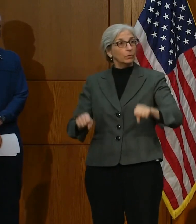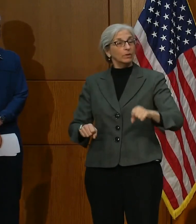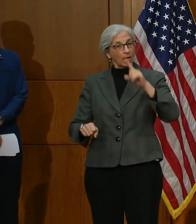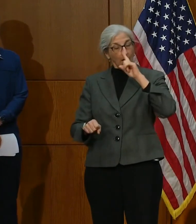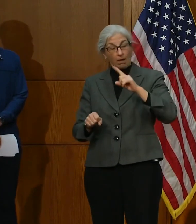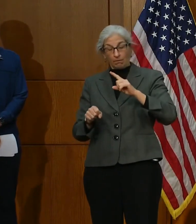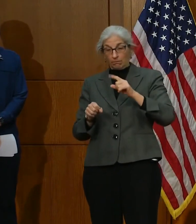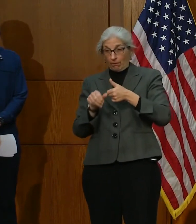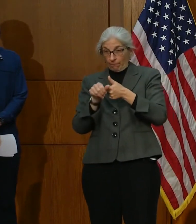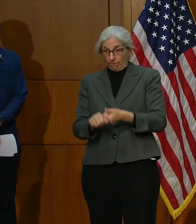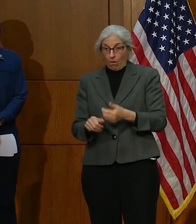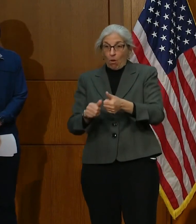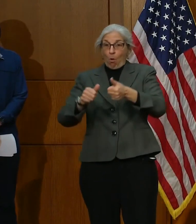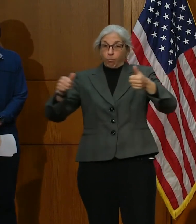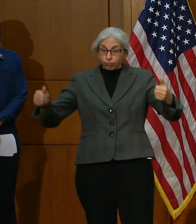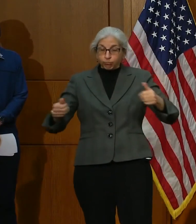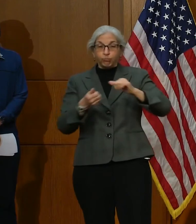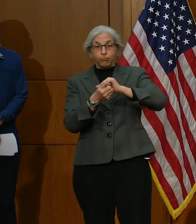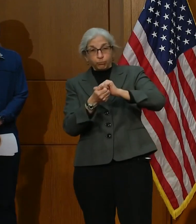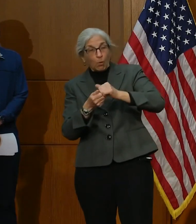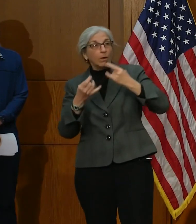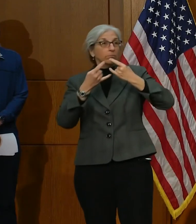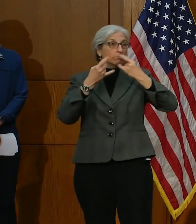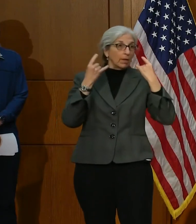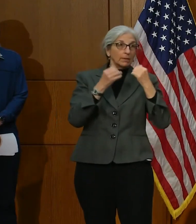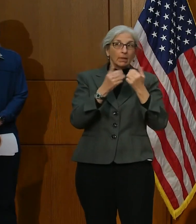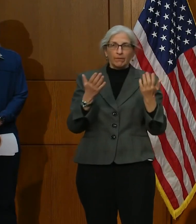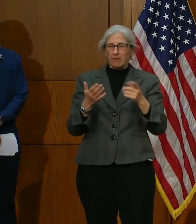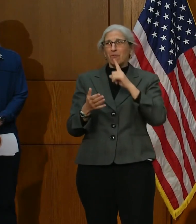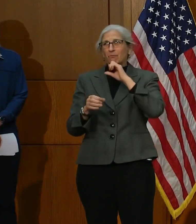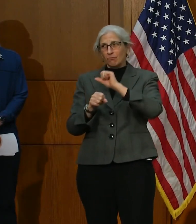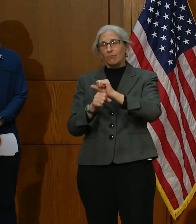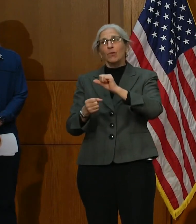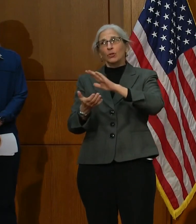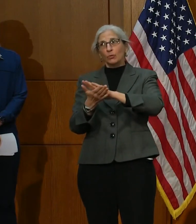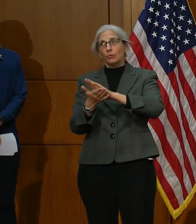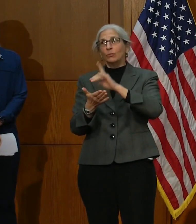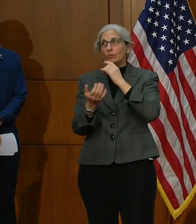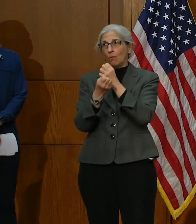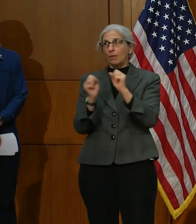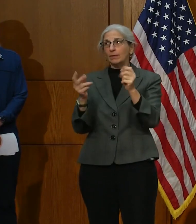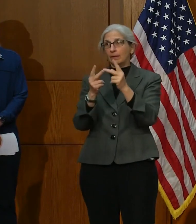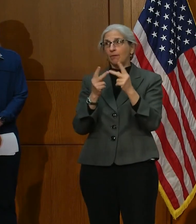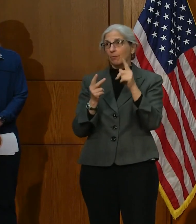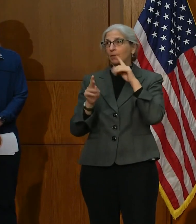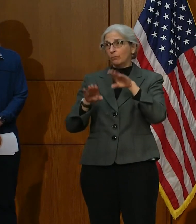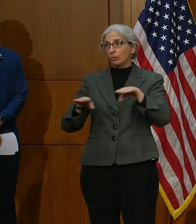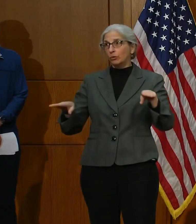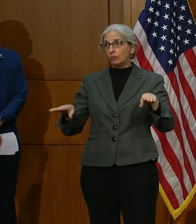SCHOOLS ARE ABLE TO FOLLOW OUR MITIGATING MEASURES ON SCHOOLS ARE ACTUALLY A FAIRLY SAFE